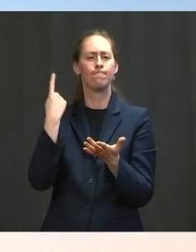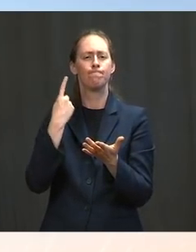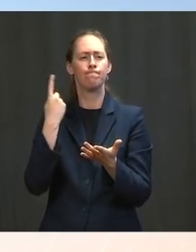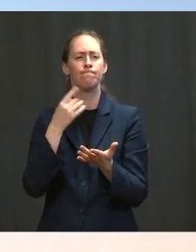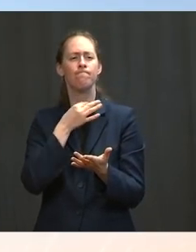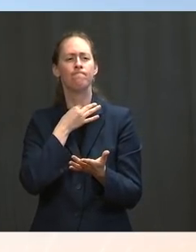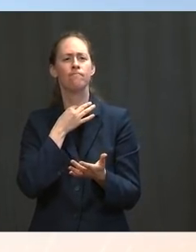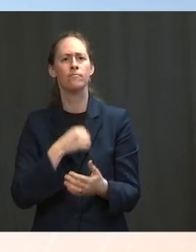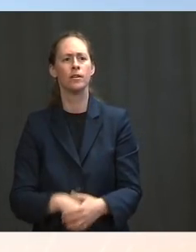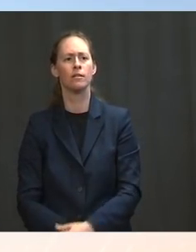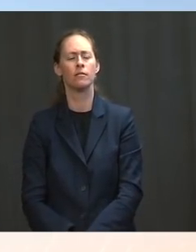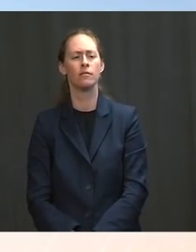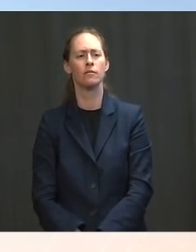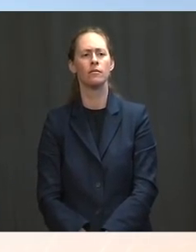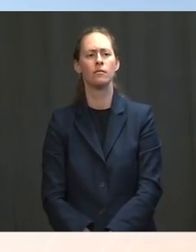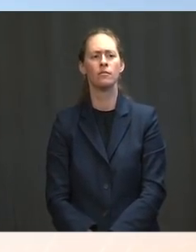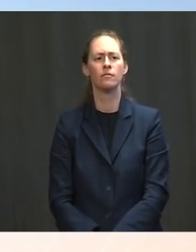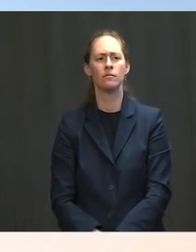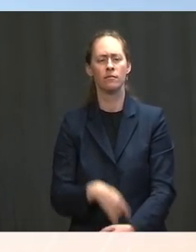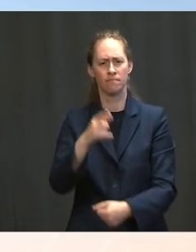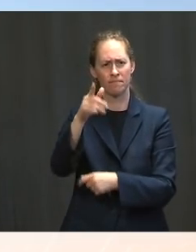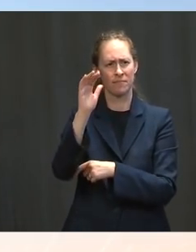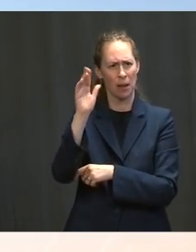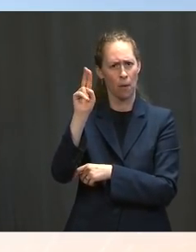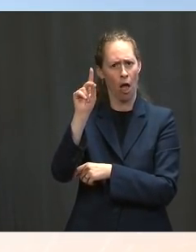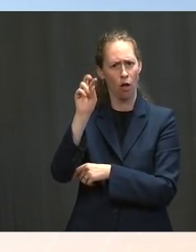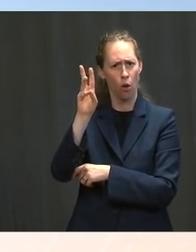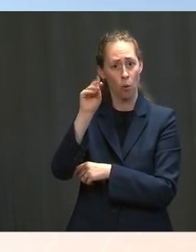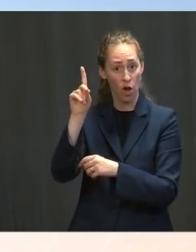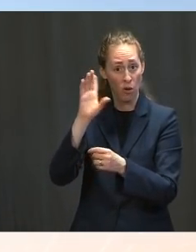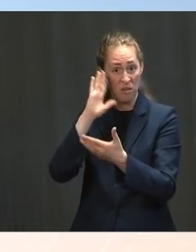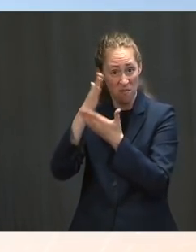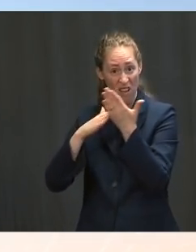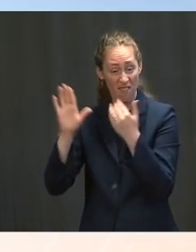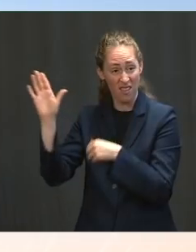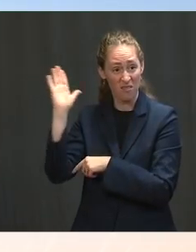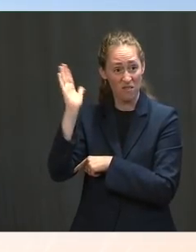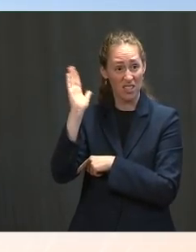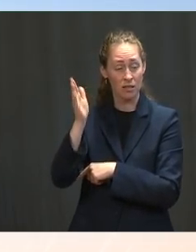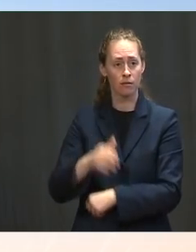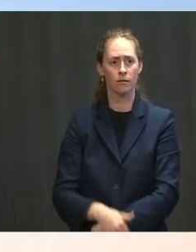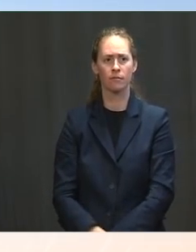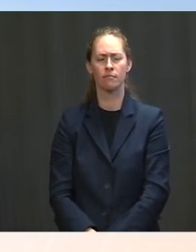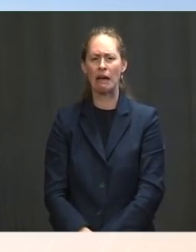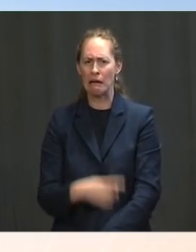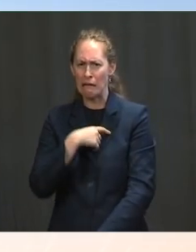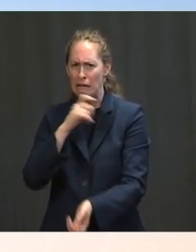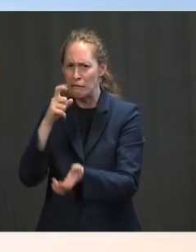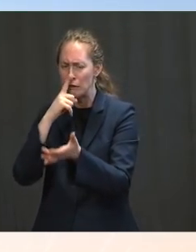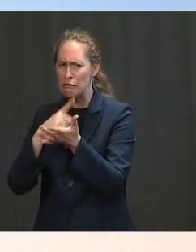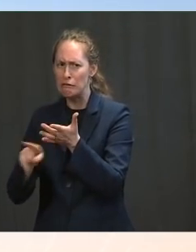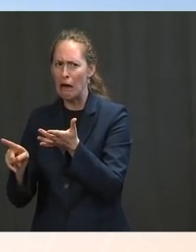in the program tomorrow. Does she by now? Ms. Psaki: I'll have to check, Lynn. I think -- I wanted to give you all an overview of kind of